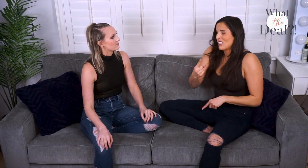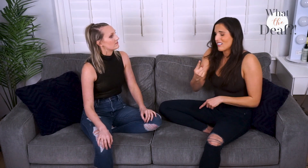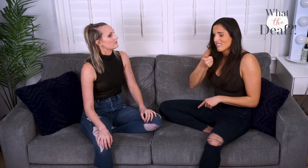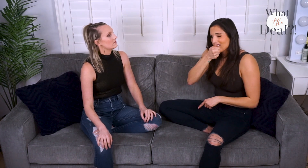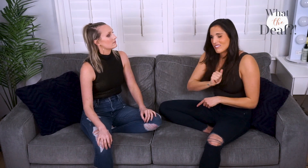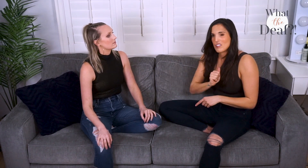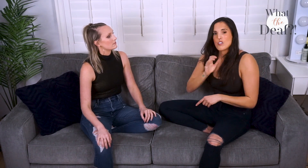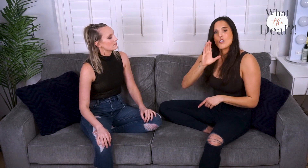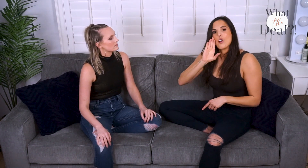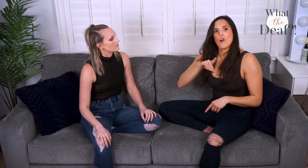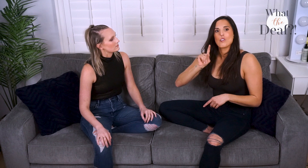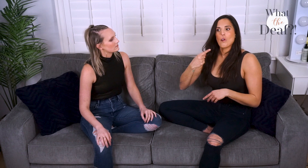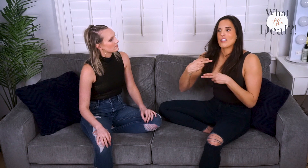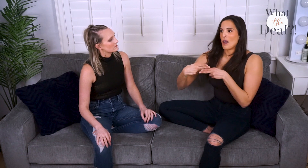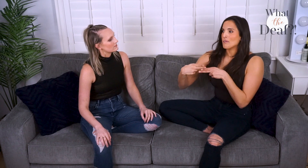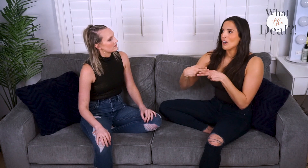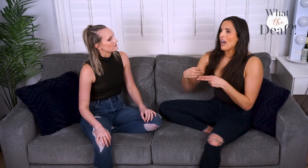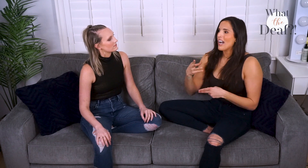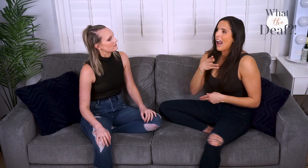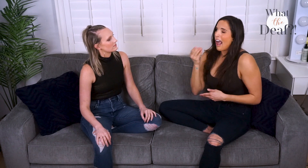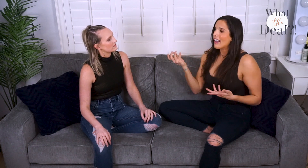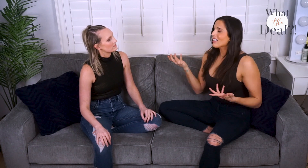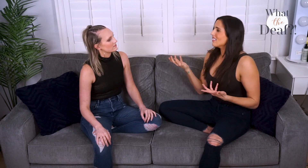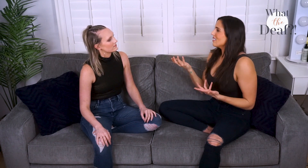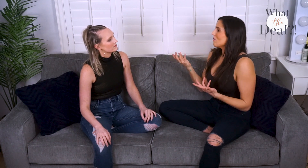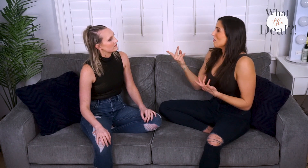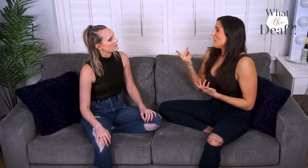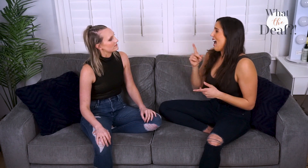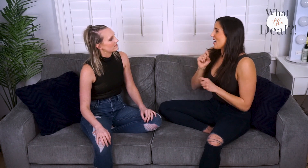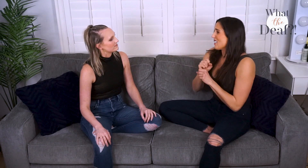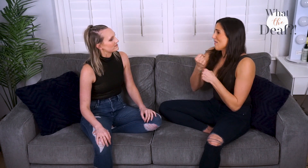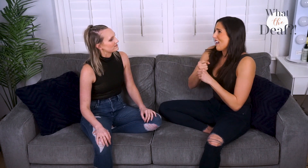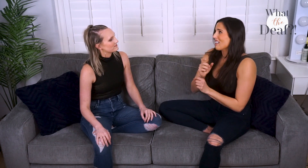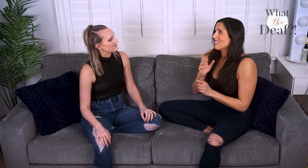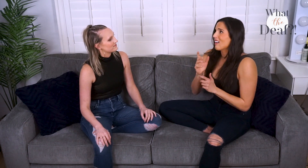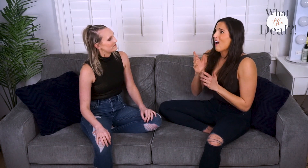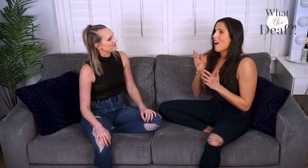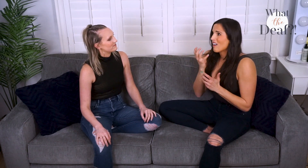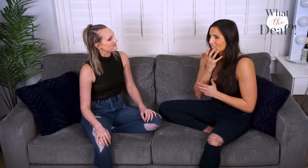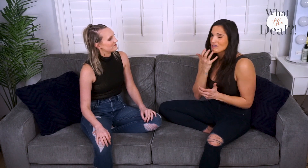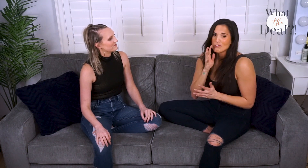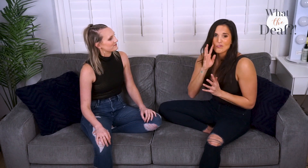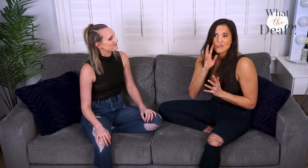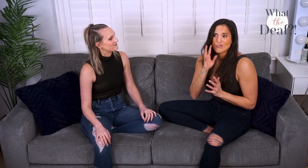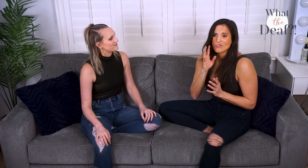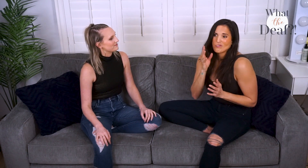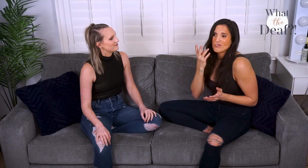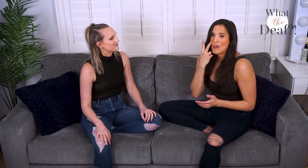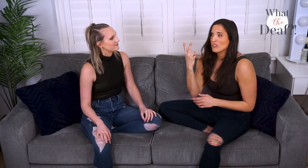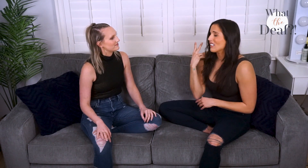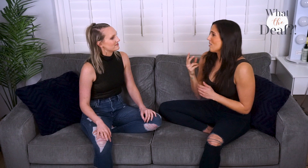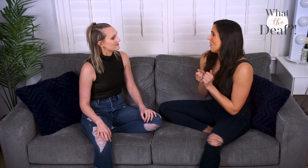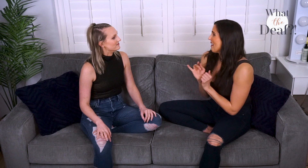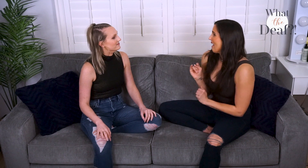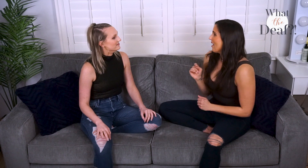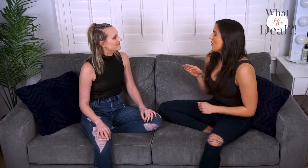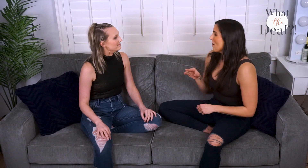we're just gonna do it, 'cause we know it's only temporary, and we actually made awesome memories with it. Yeah.